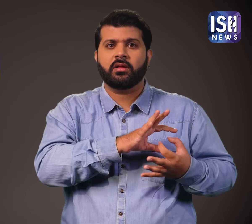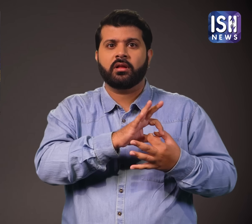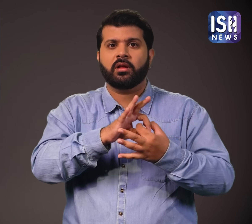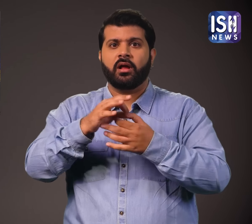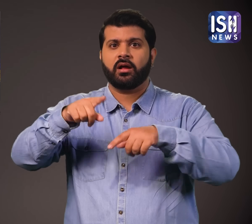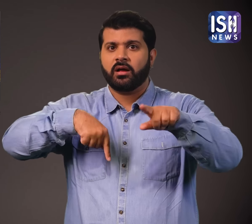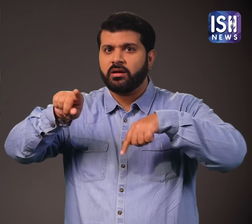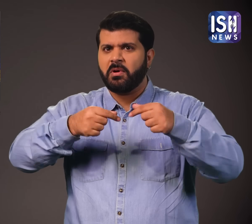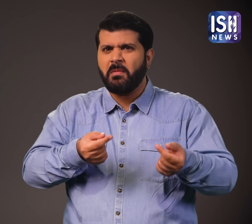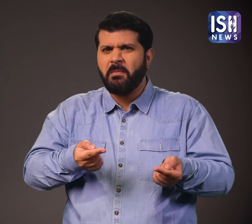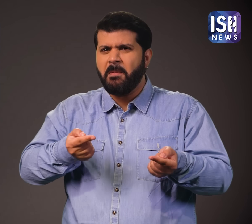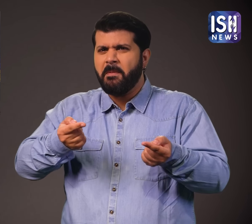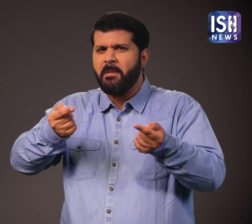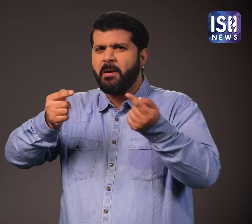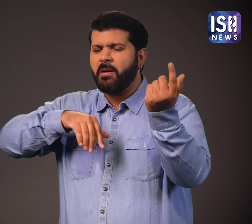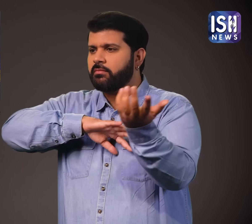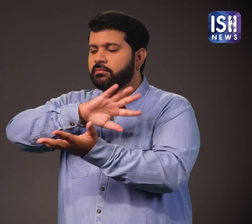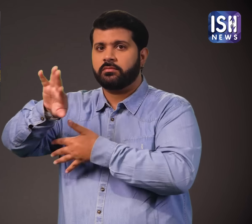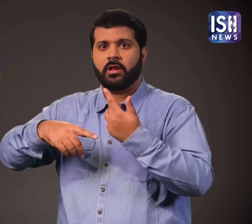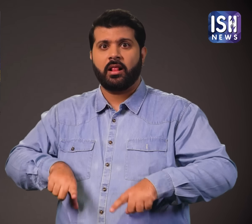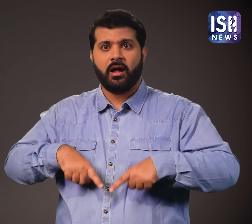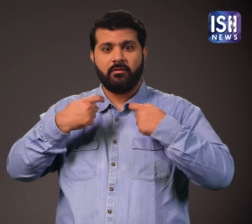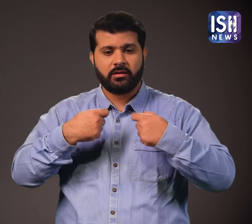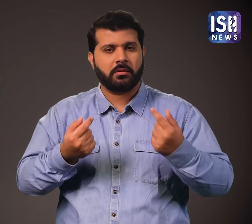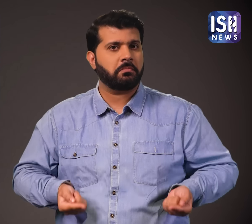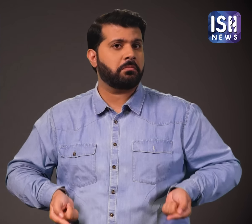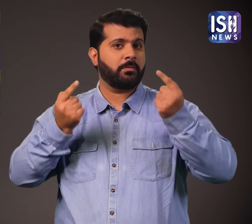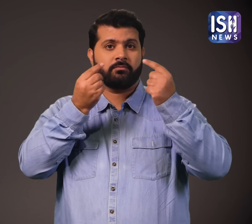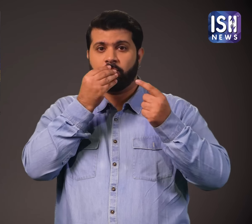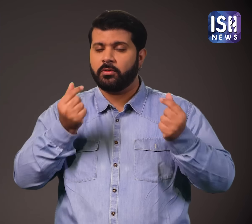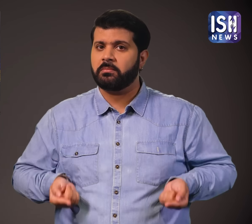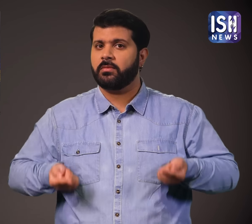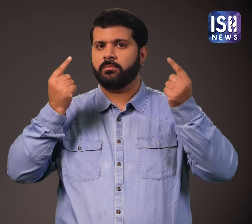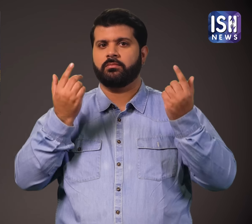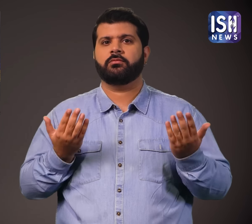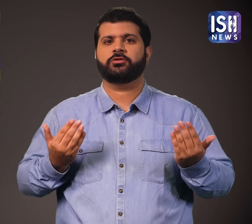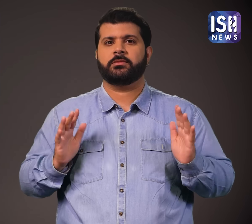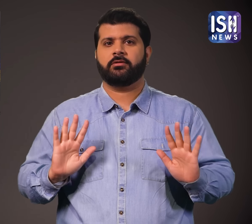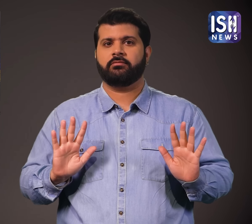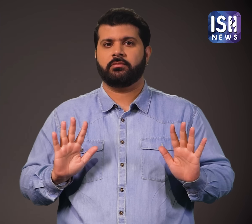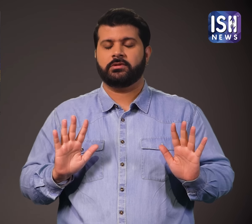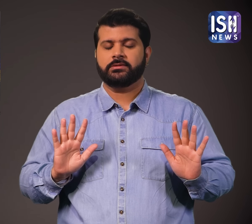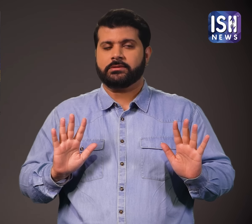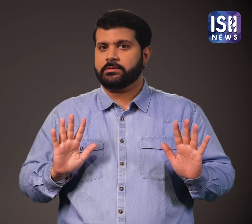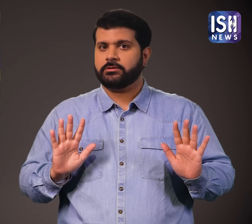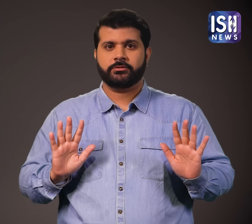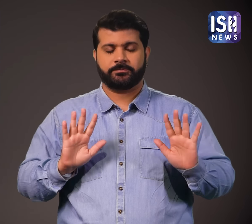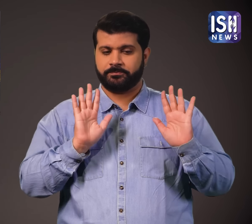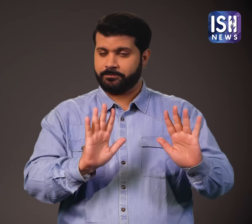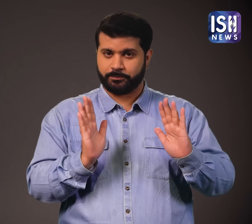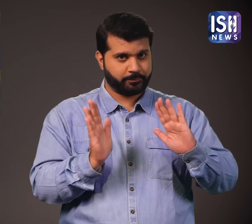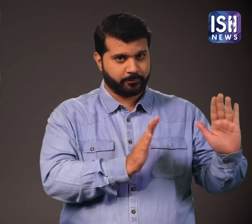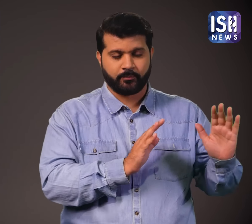leading to higher transportation expenses and a rise in everyday living and food costs.